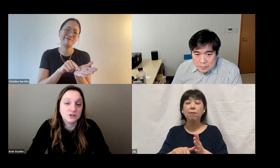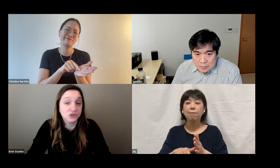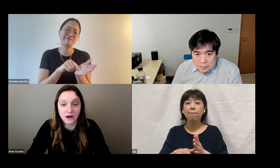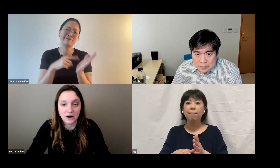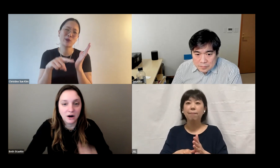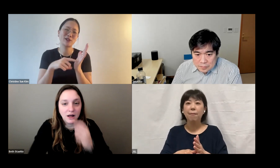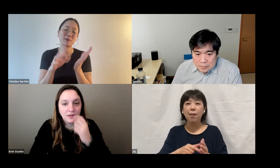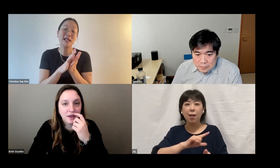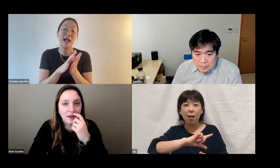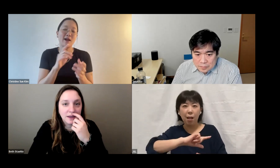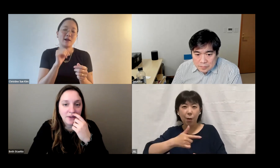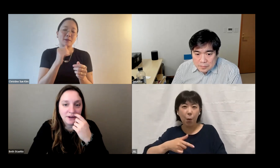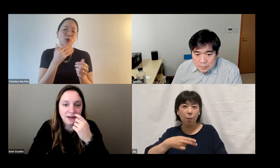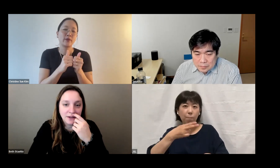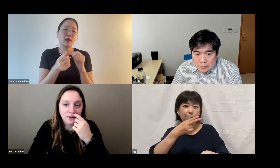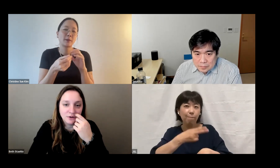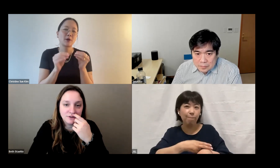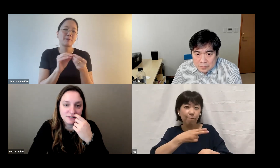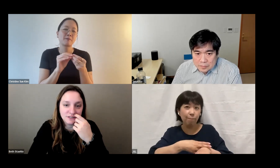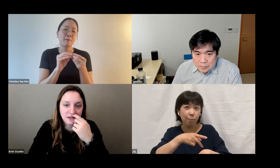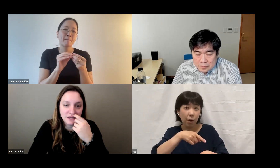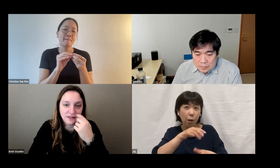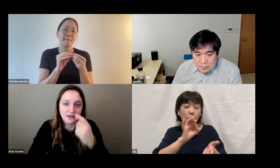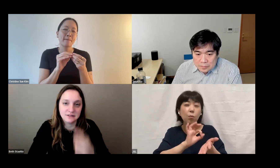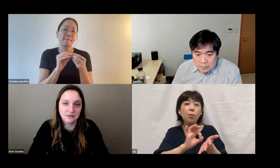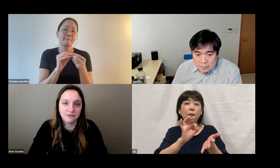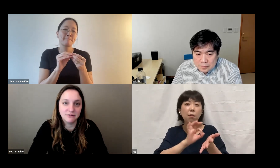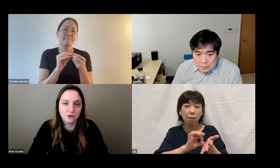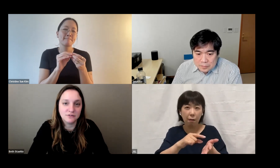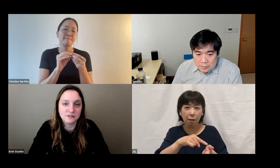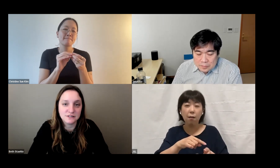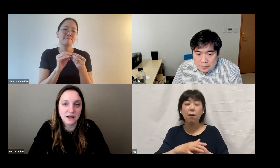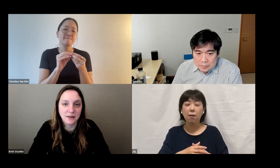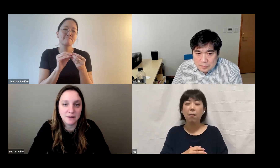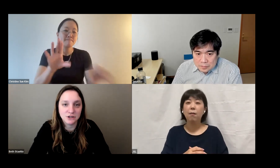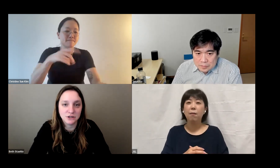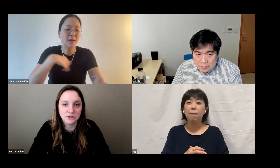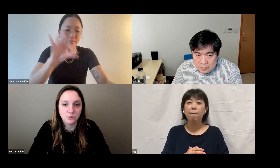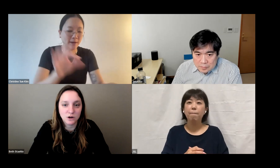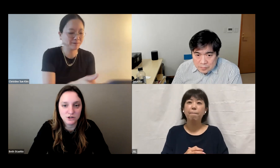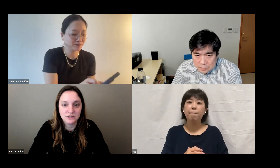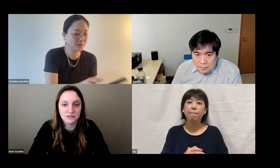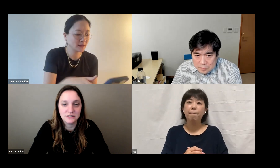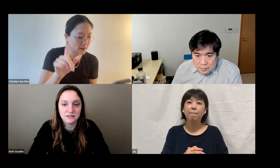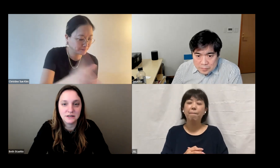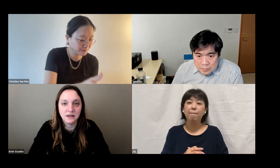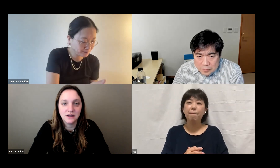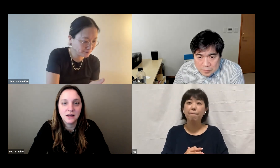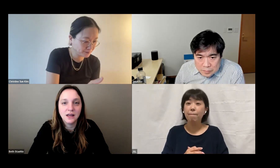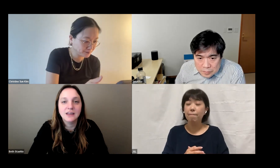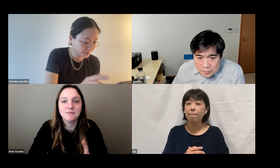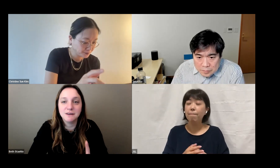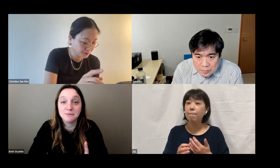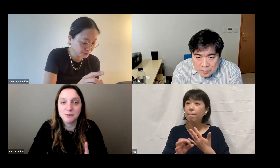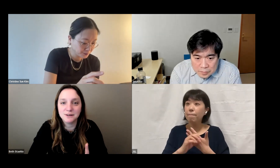to share. I think Gallaudet University, that deaf university I mentioned in Washington, D.C. give me a moment.